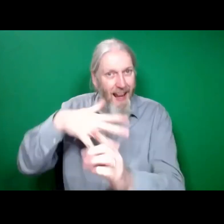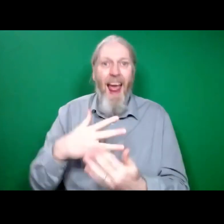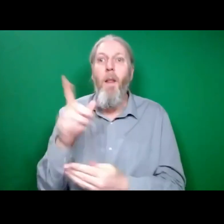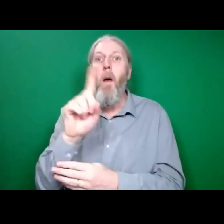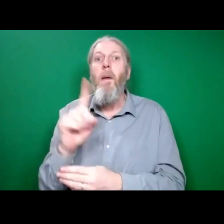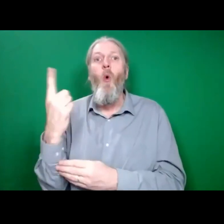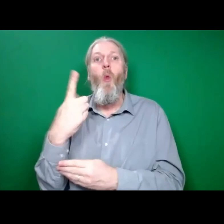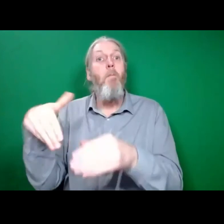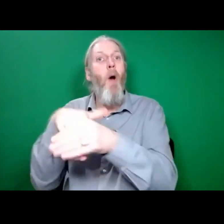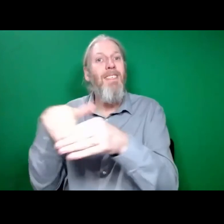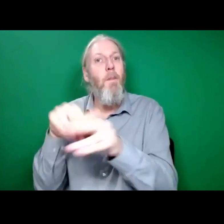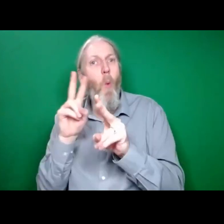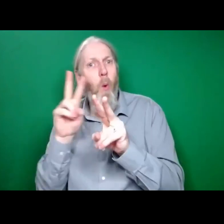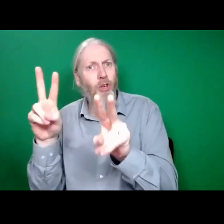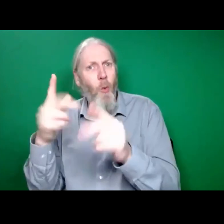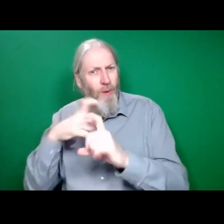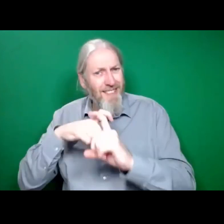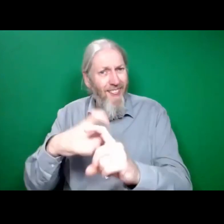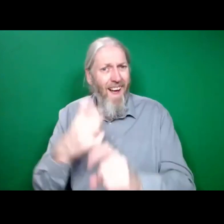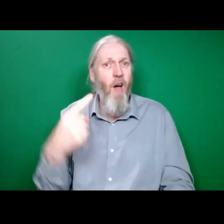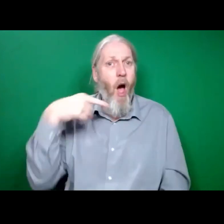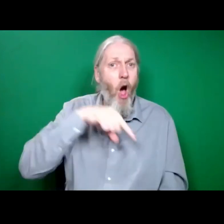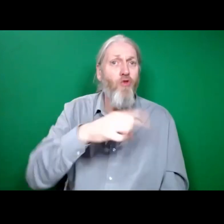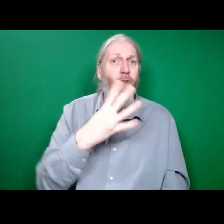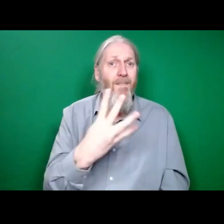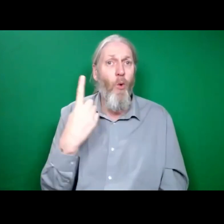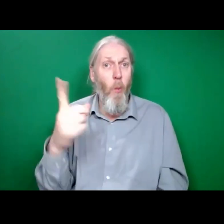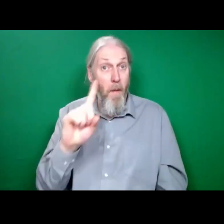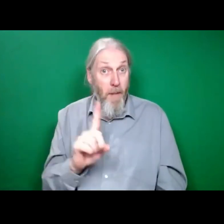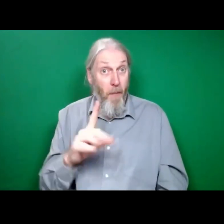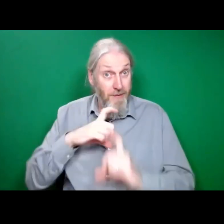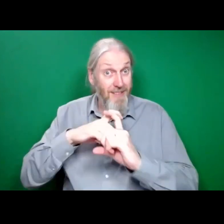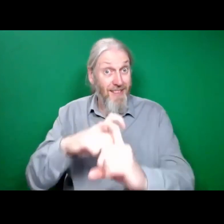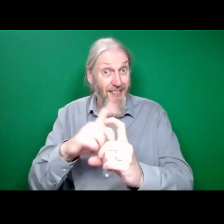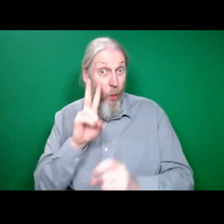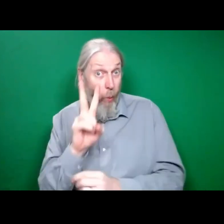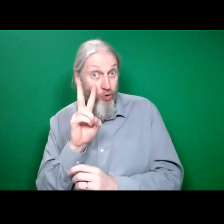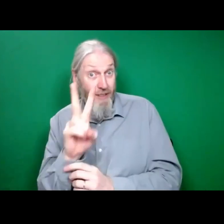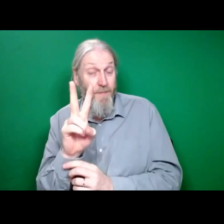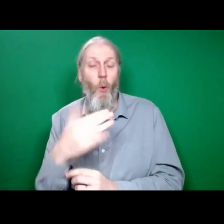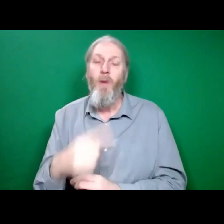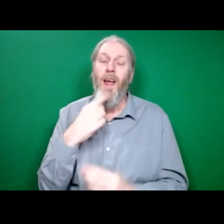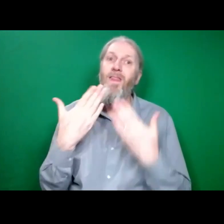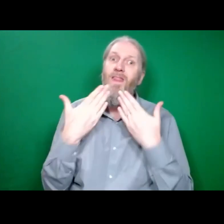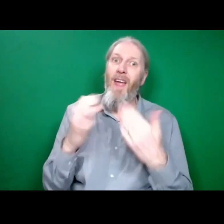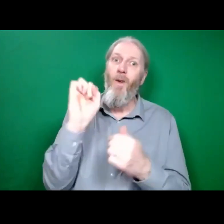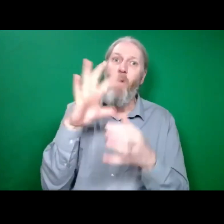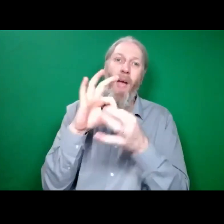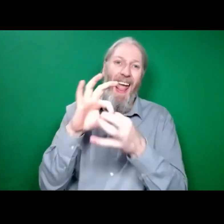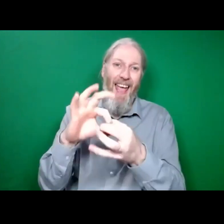There are ways and means for people to fill these sites, no matter how large, I think. Thank you.